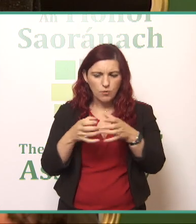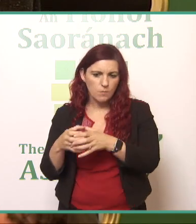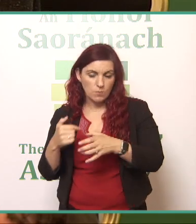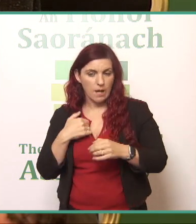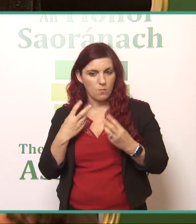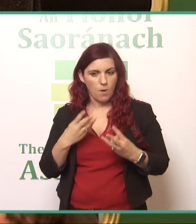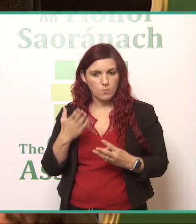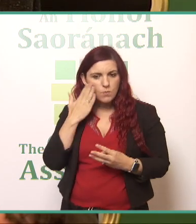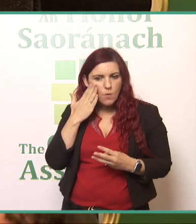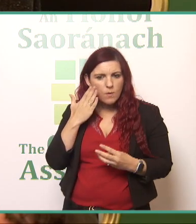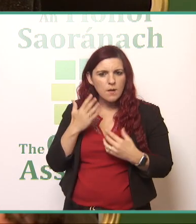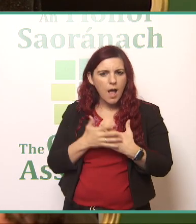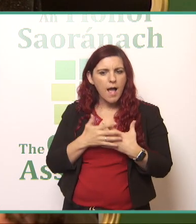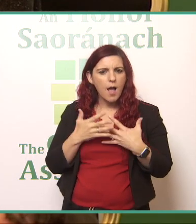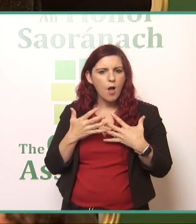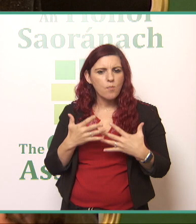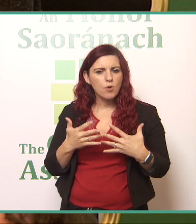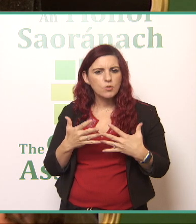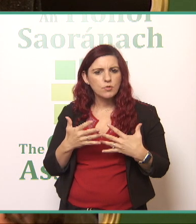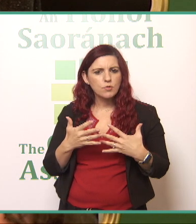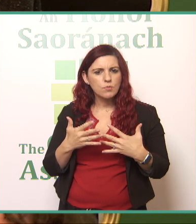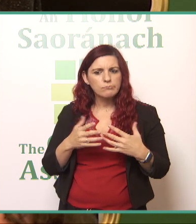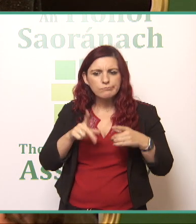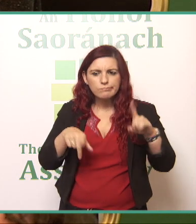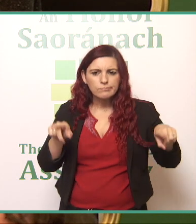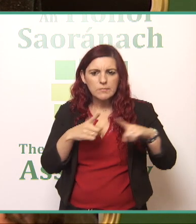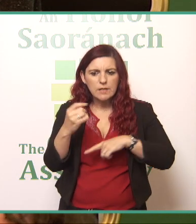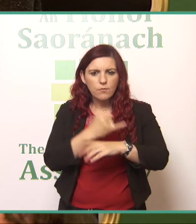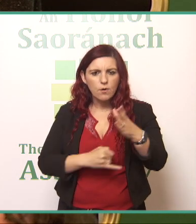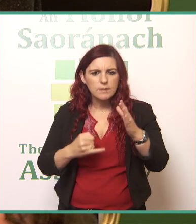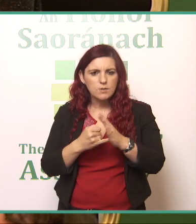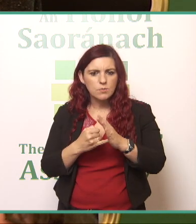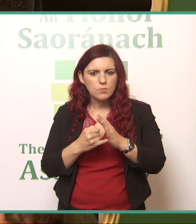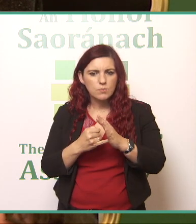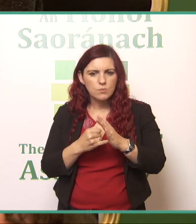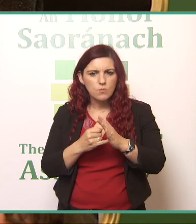know is to what extent do this do the various organizations engage and collaborate with each